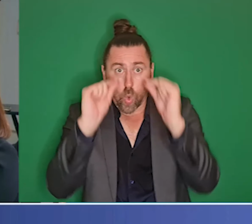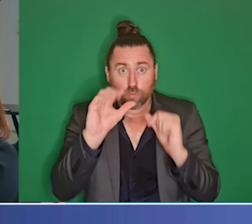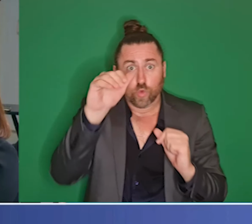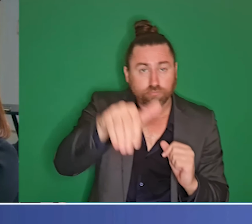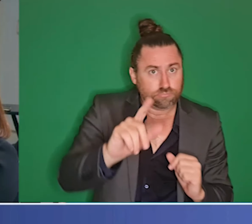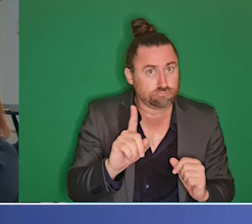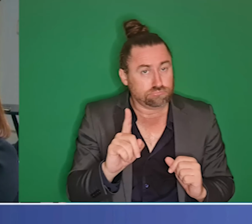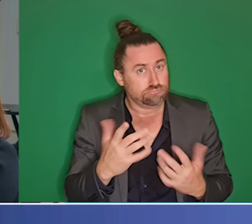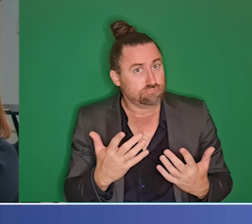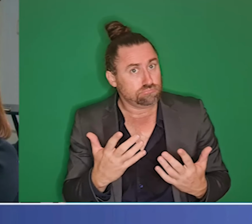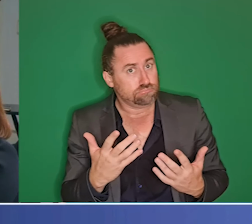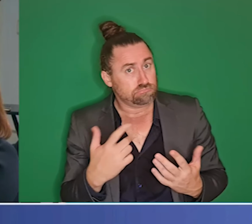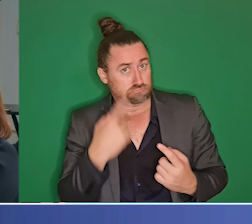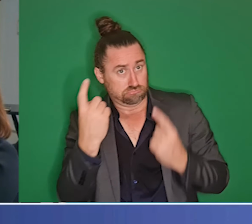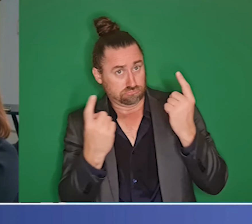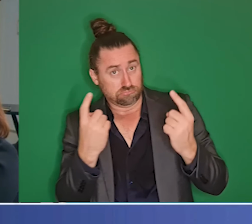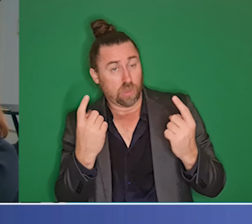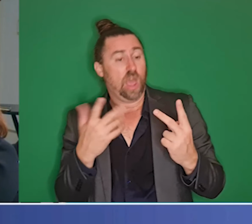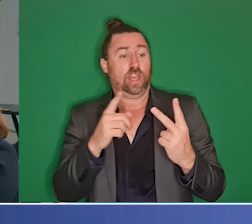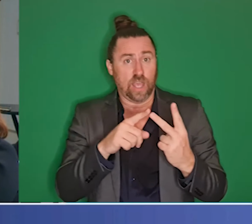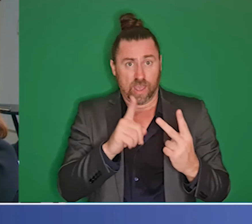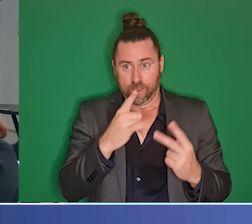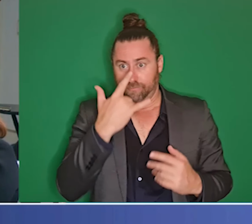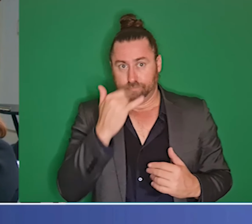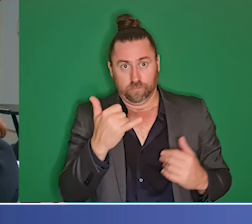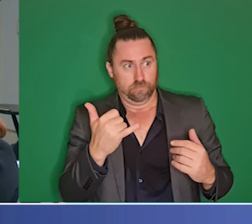And a second question, today is the deadliest day of the pandemic.